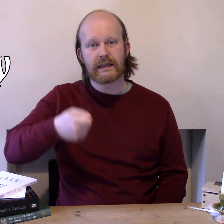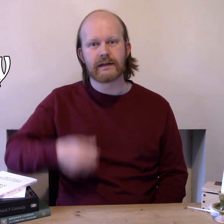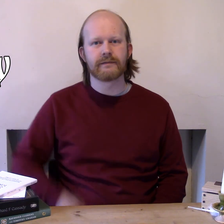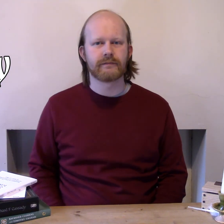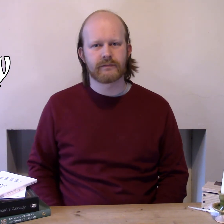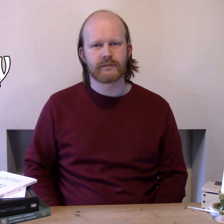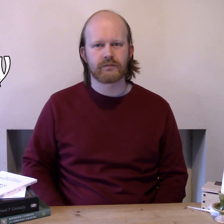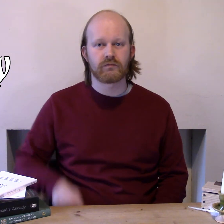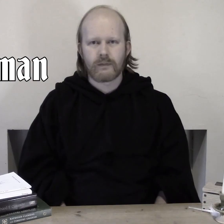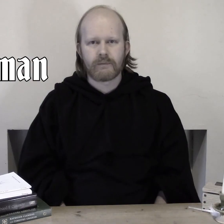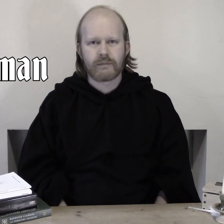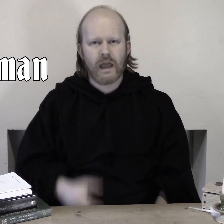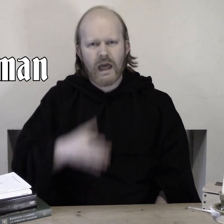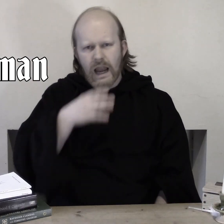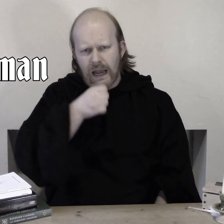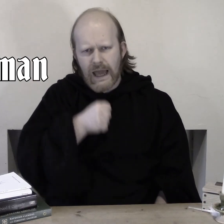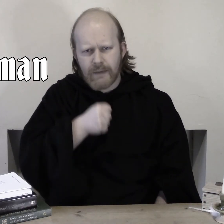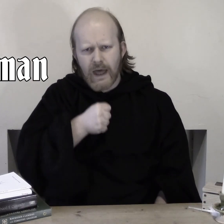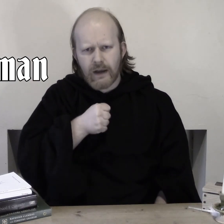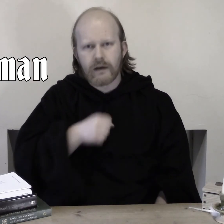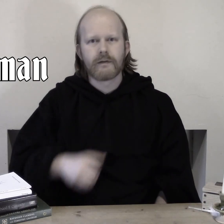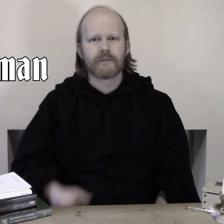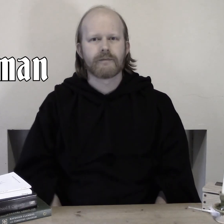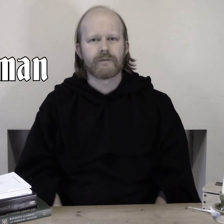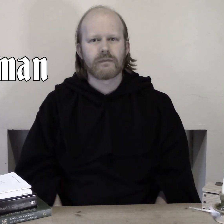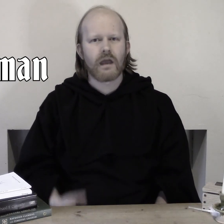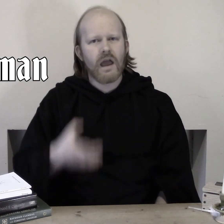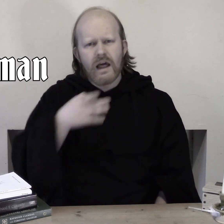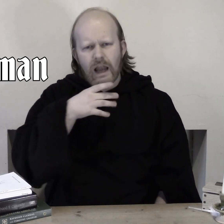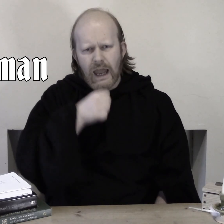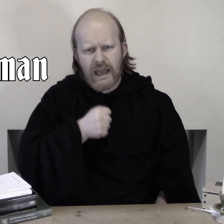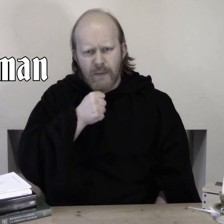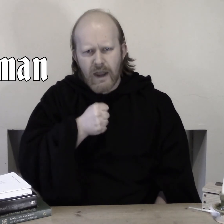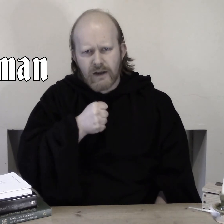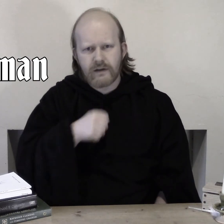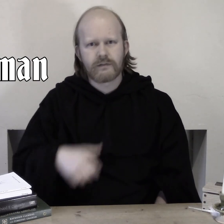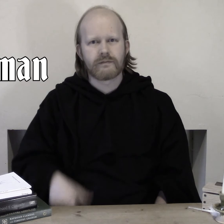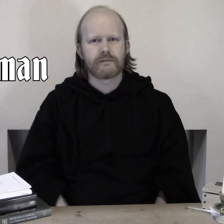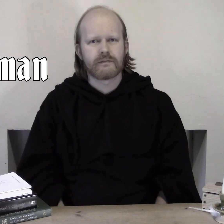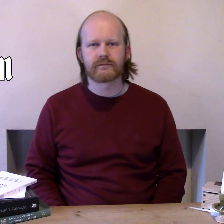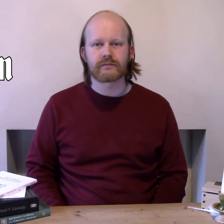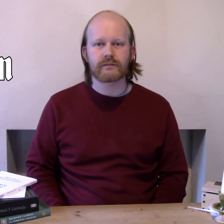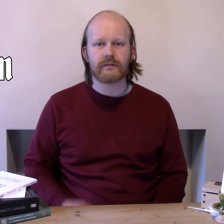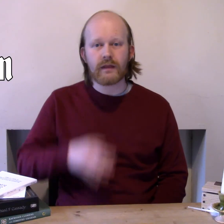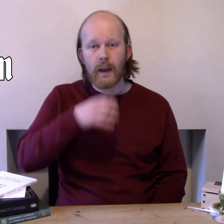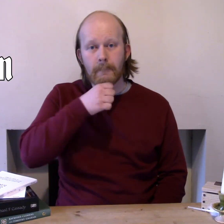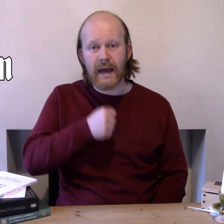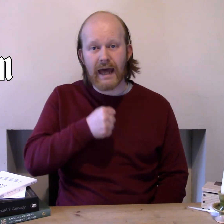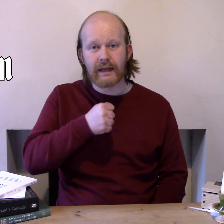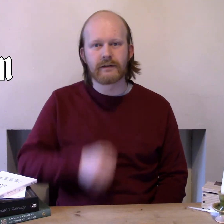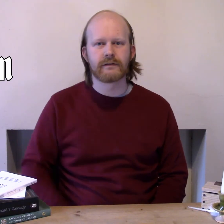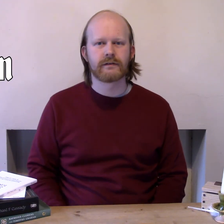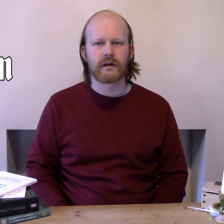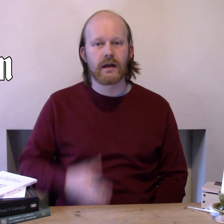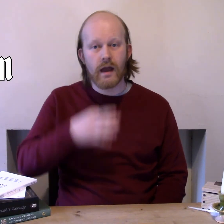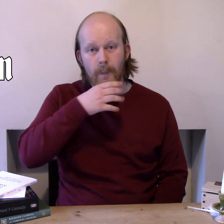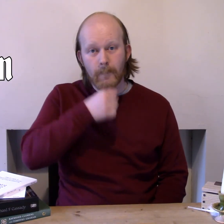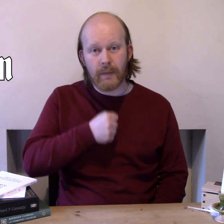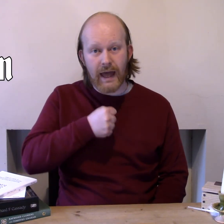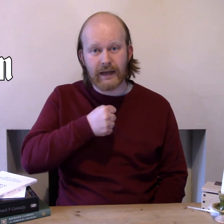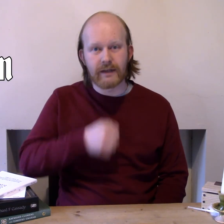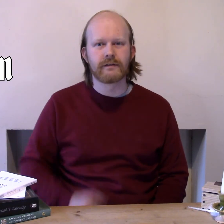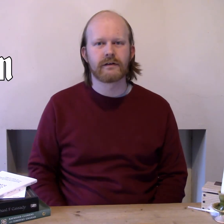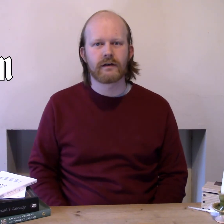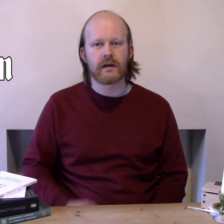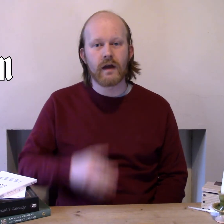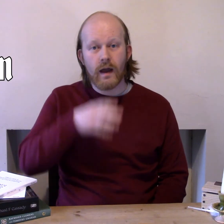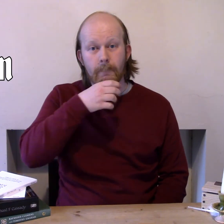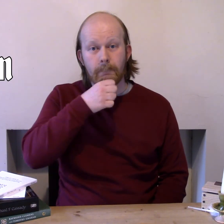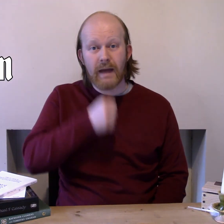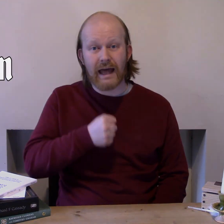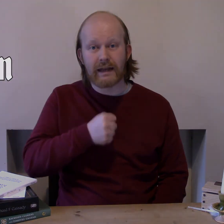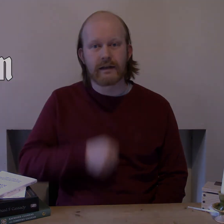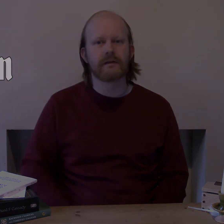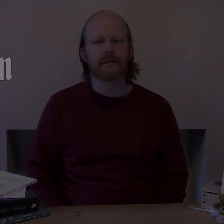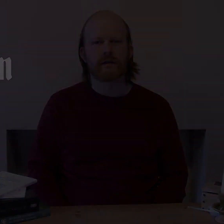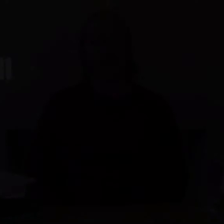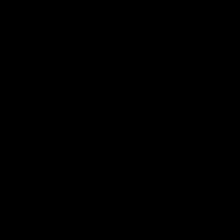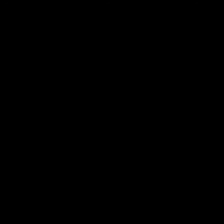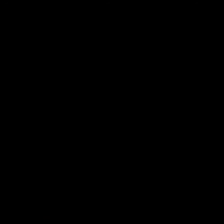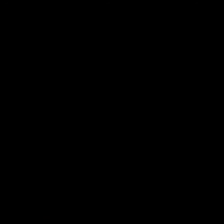and the sign for a Layman, bearded so as to distinguish them from the clean-shaven monks, is used for Man in BSL, without any religious connotations.